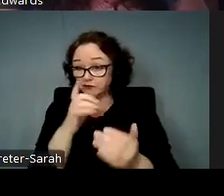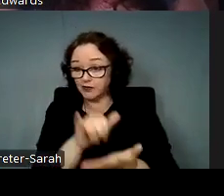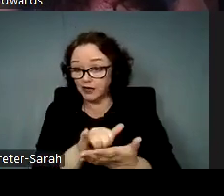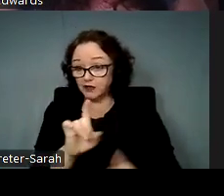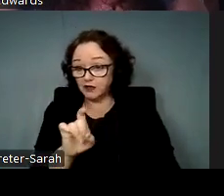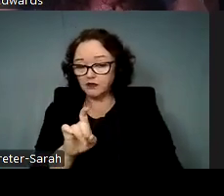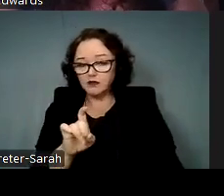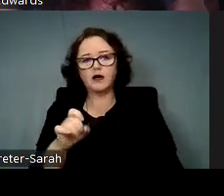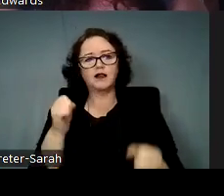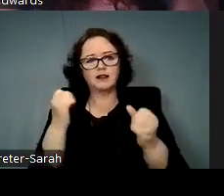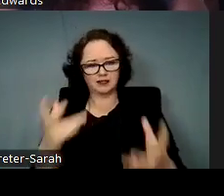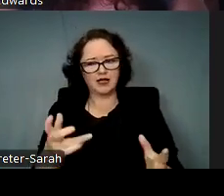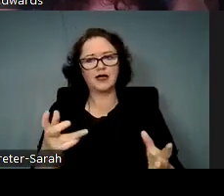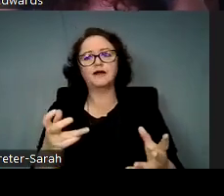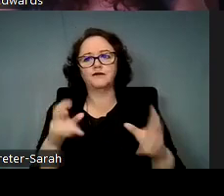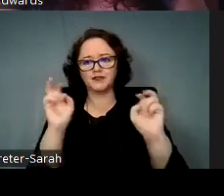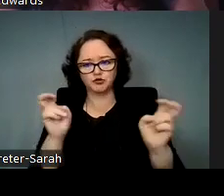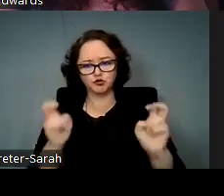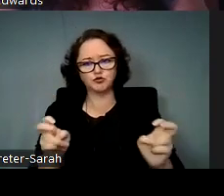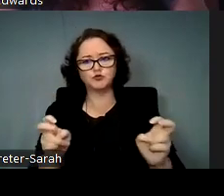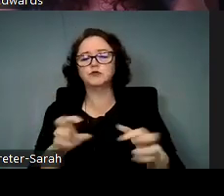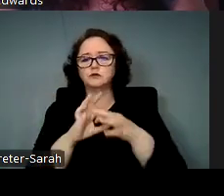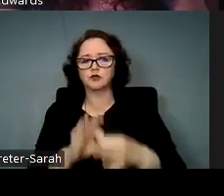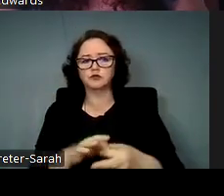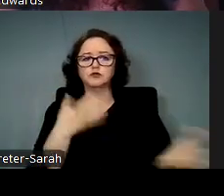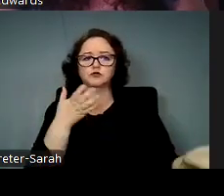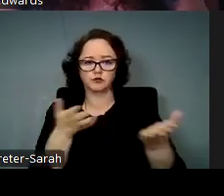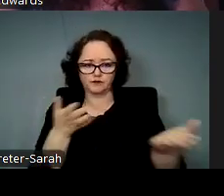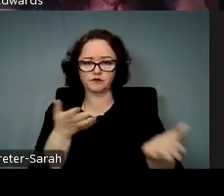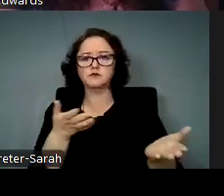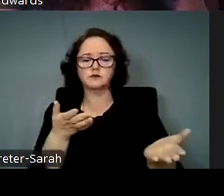in services, that comments can really impact how the waiver